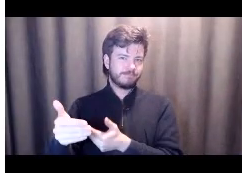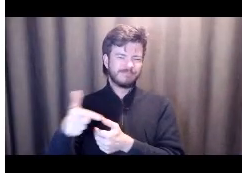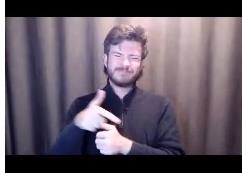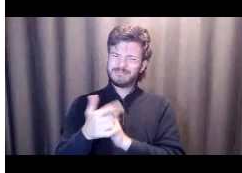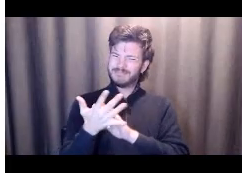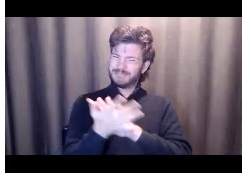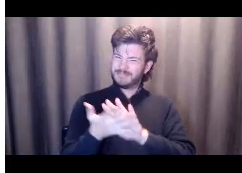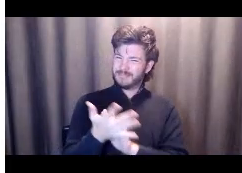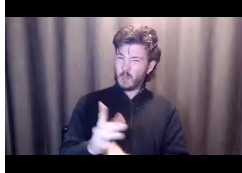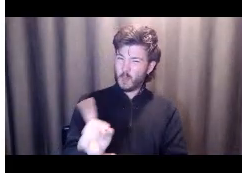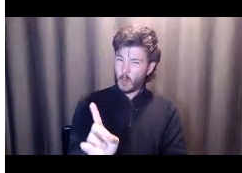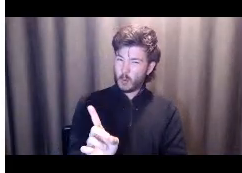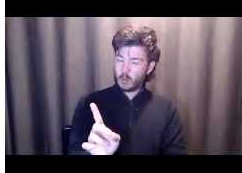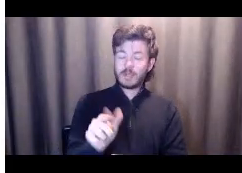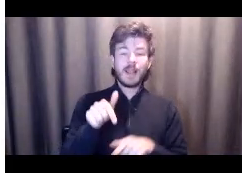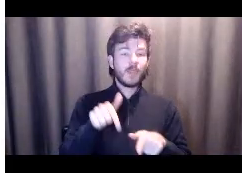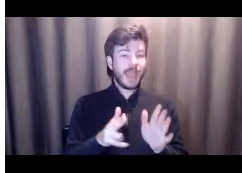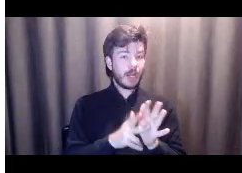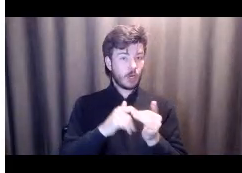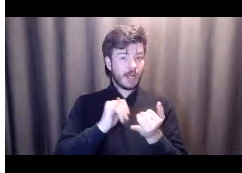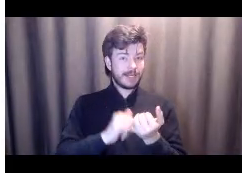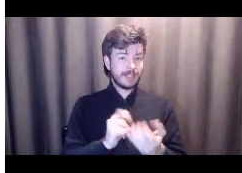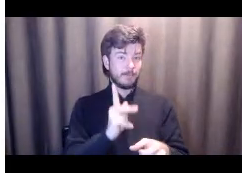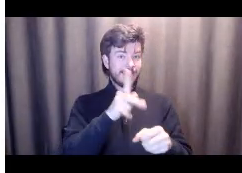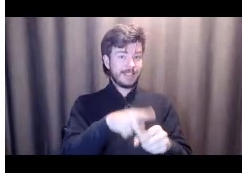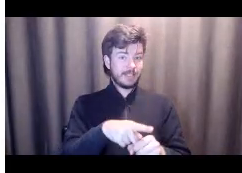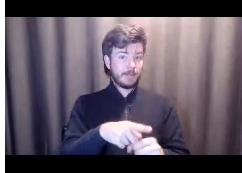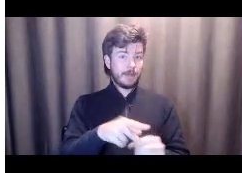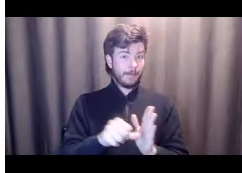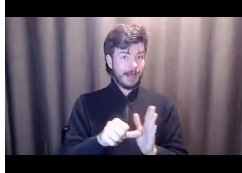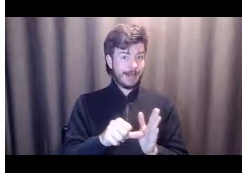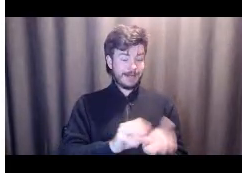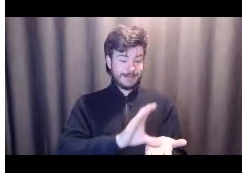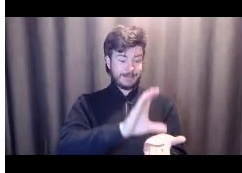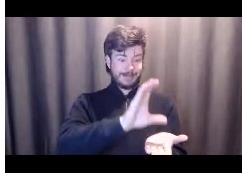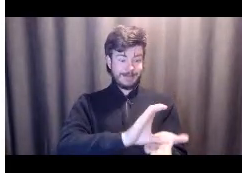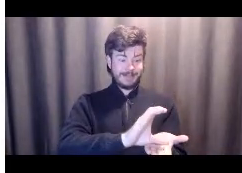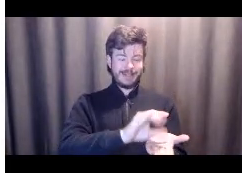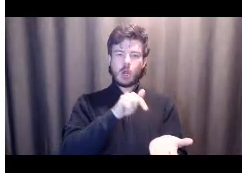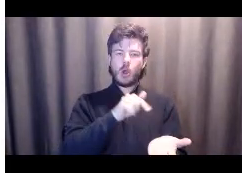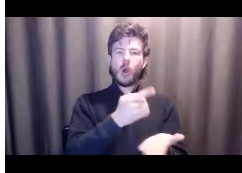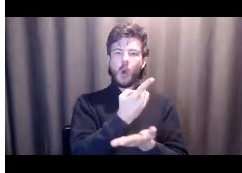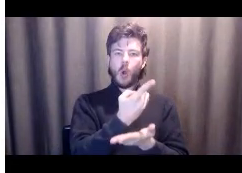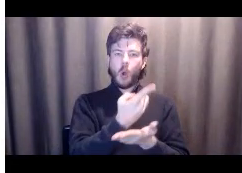purchase the specific supports or groups of supports that are